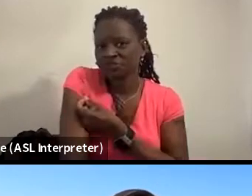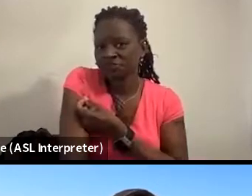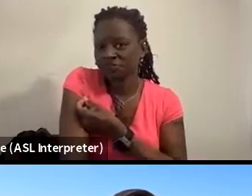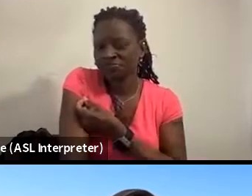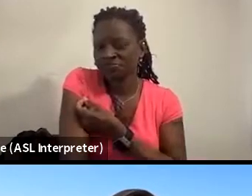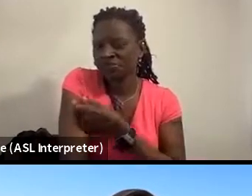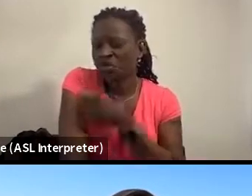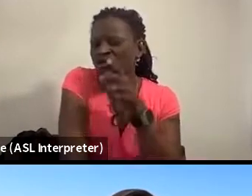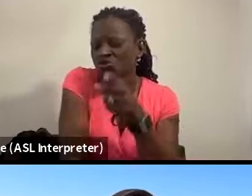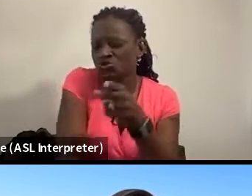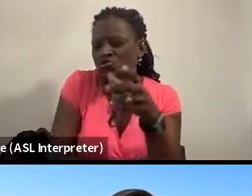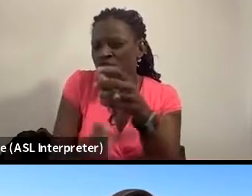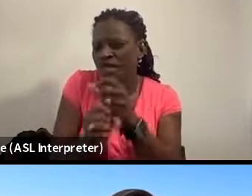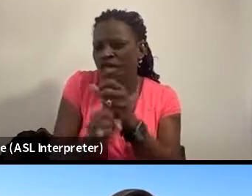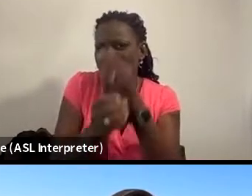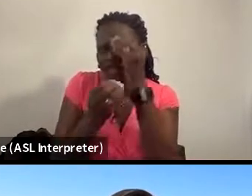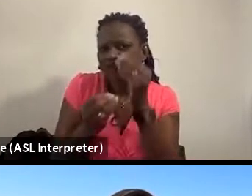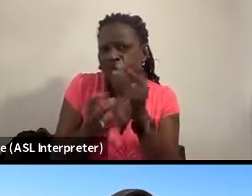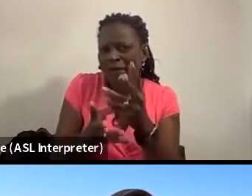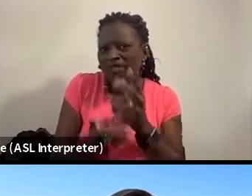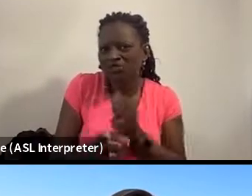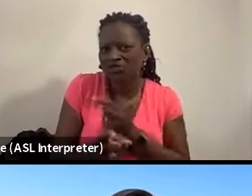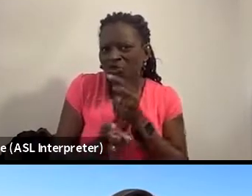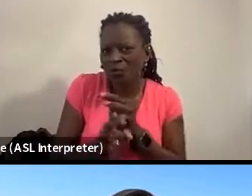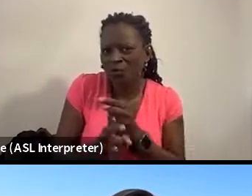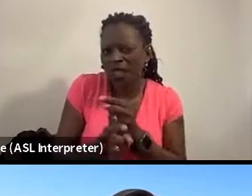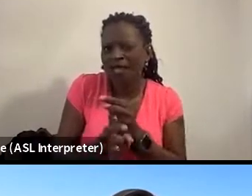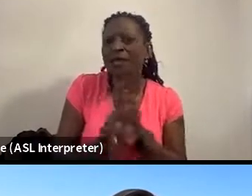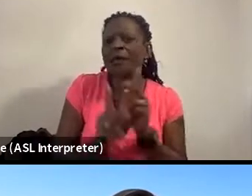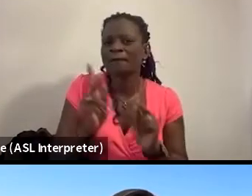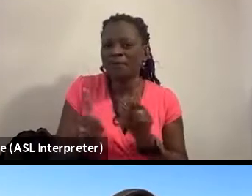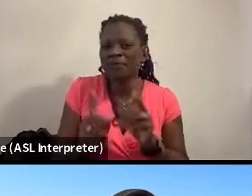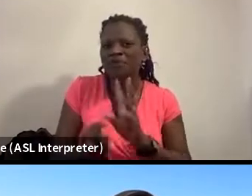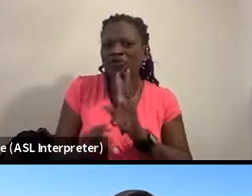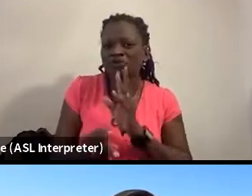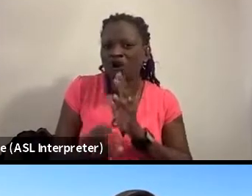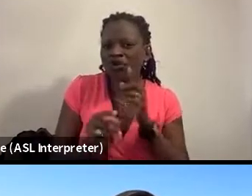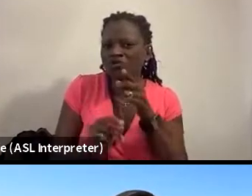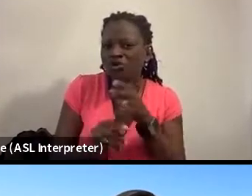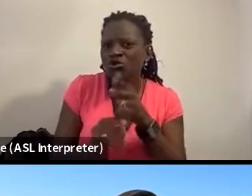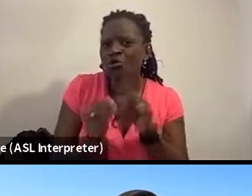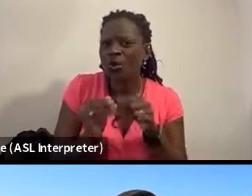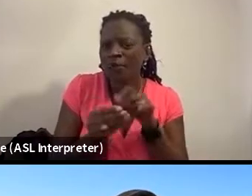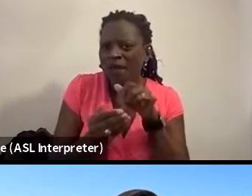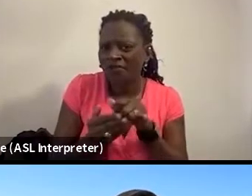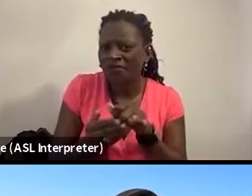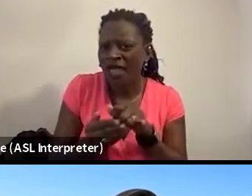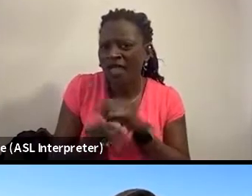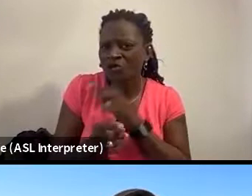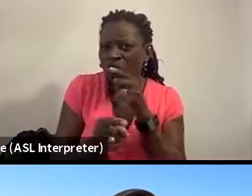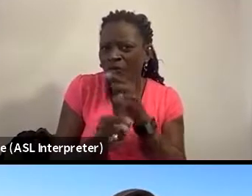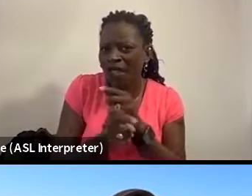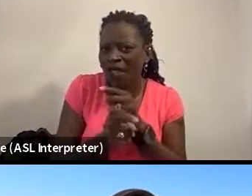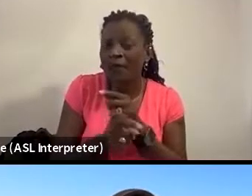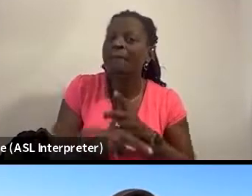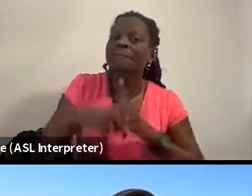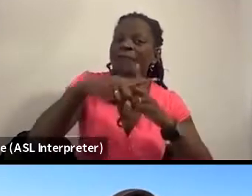information as well or a lot of those things cited to you. There's a lot of disinformation shared, too, on social media.